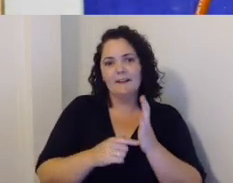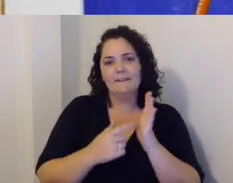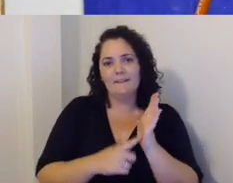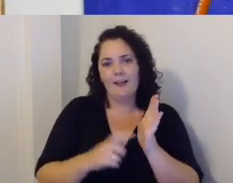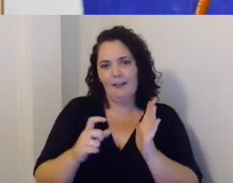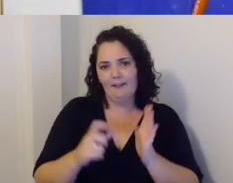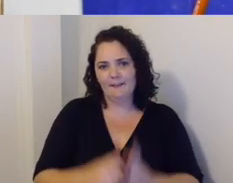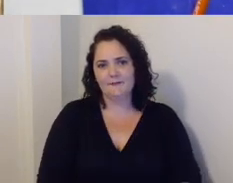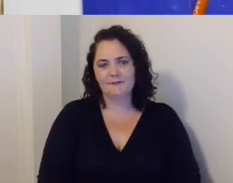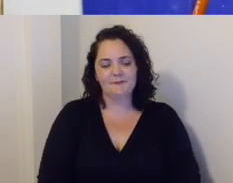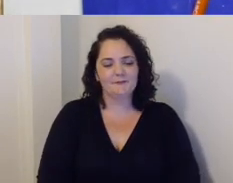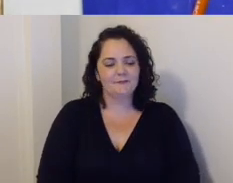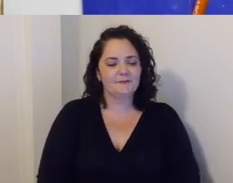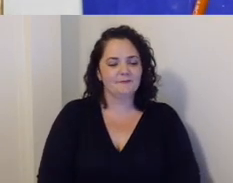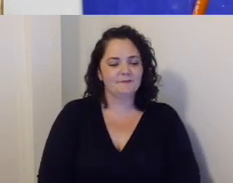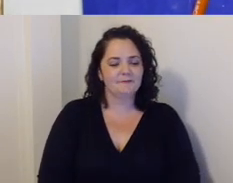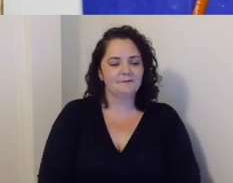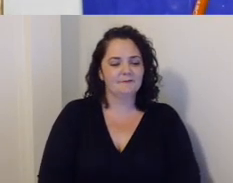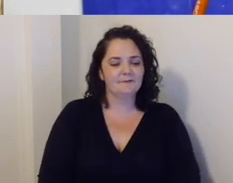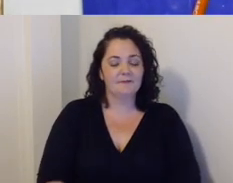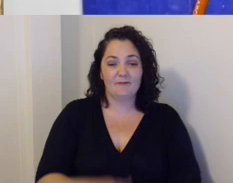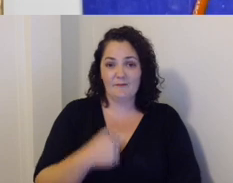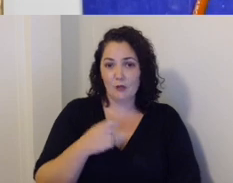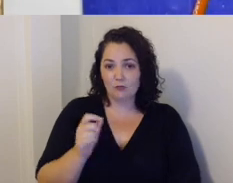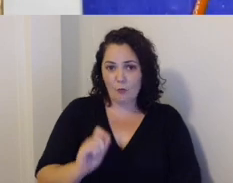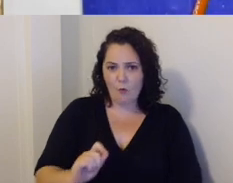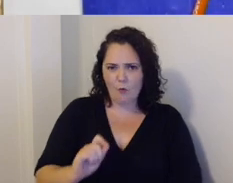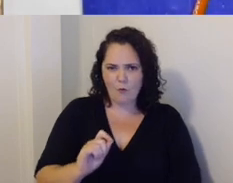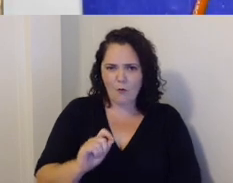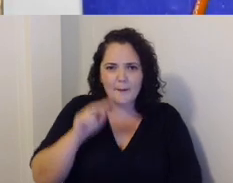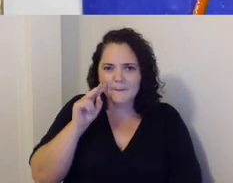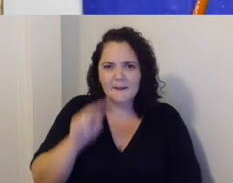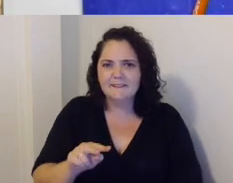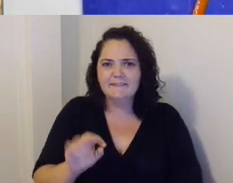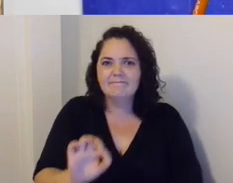talc and what you'll probably notice there is that you can barely see those lines because again the